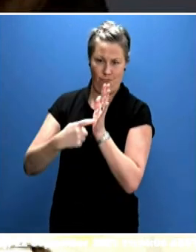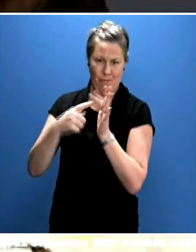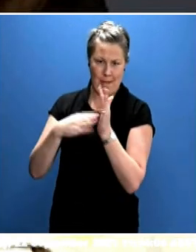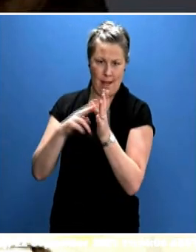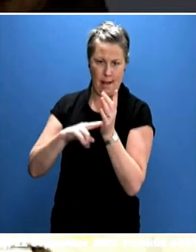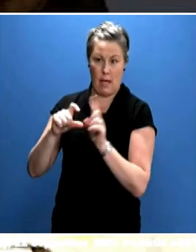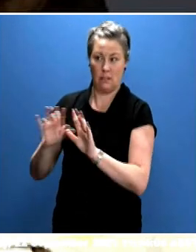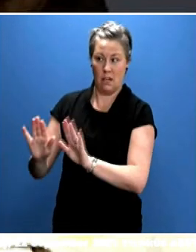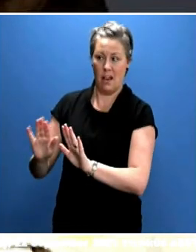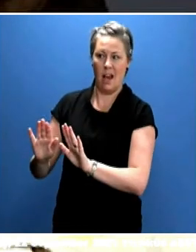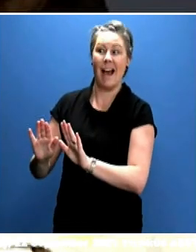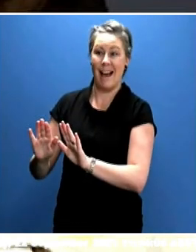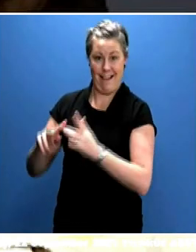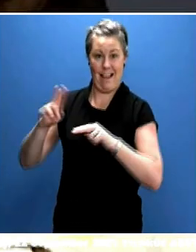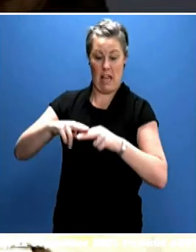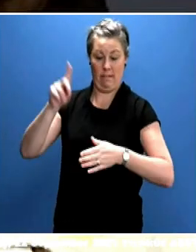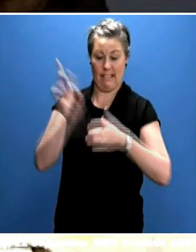into serving sentences of detention.